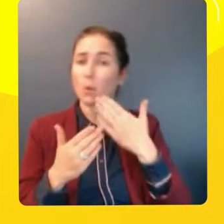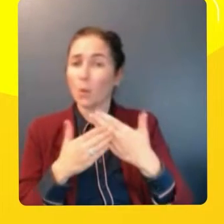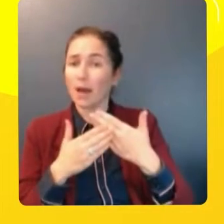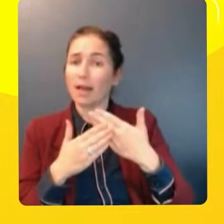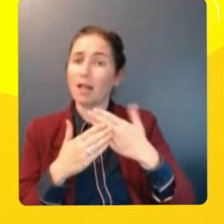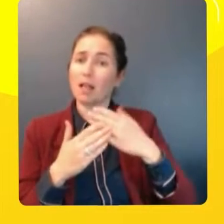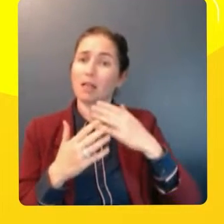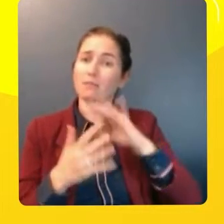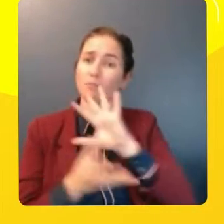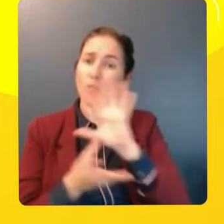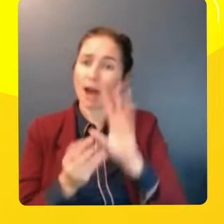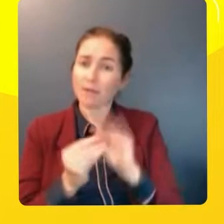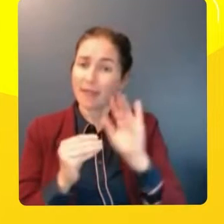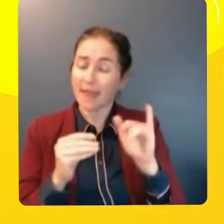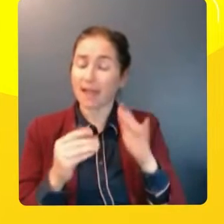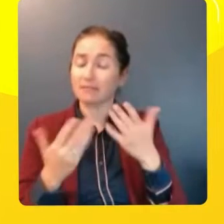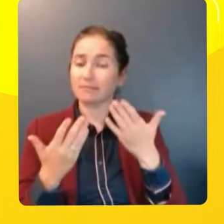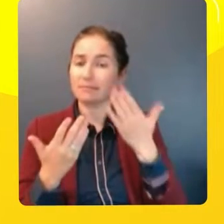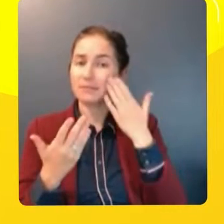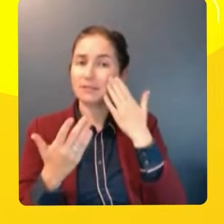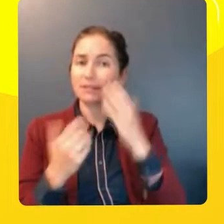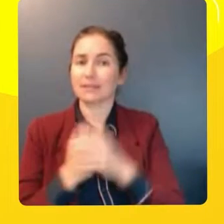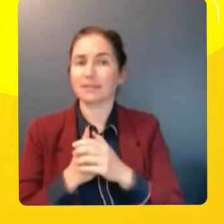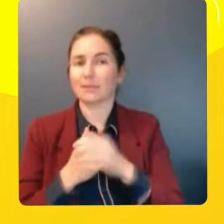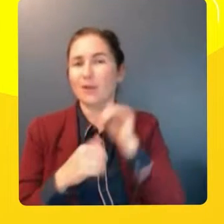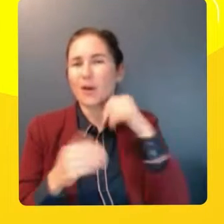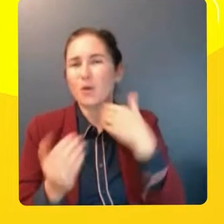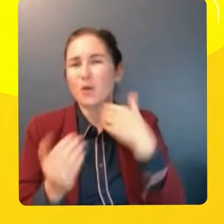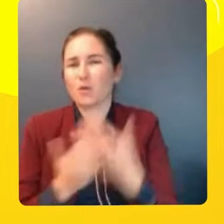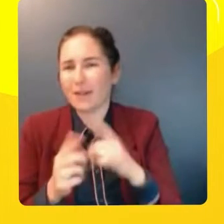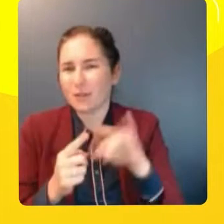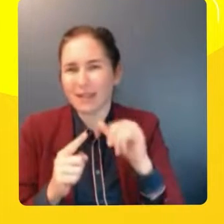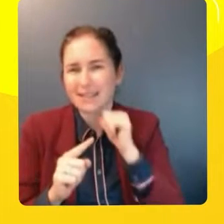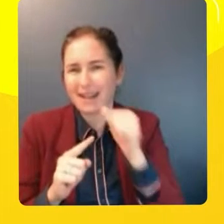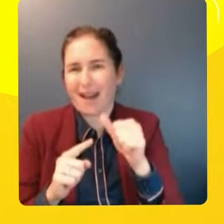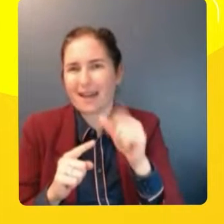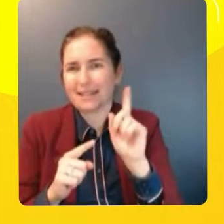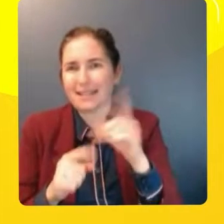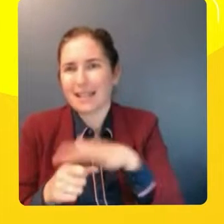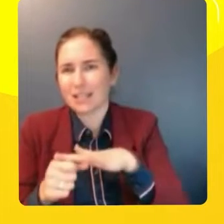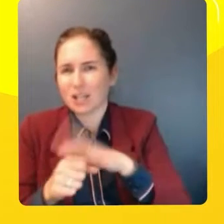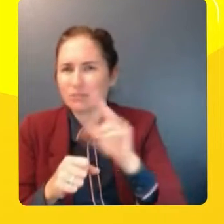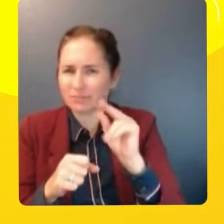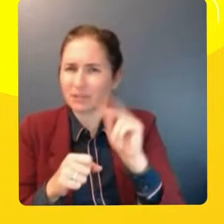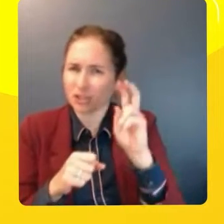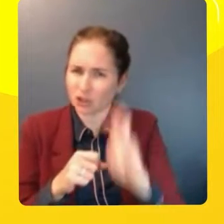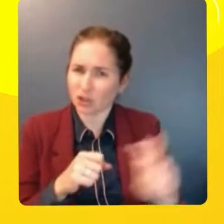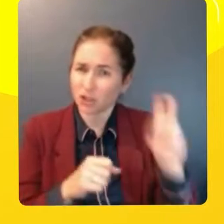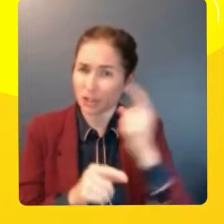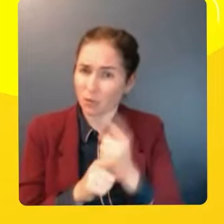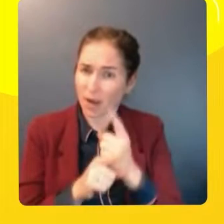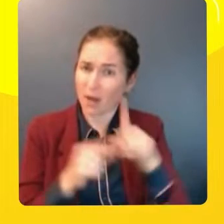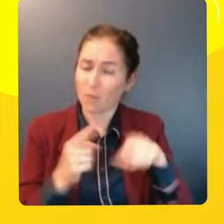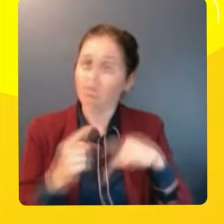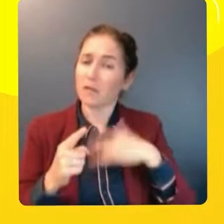it's never a place that we arrive to. It's not a destination. This is about a journey, right? Once you feel like you're more comfortable in that space,